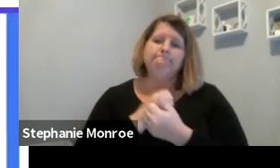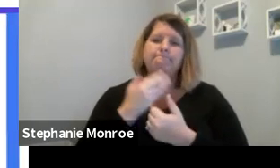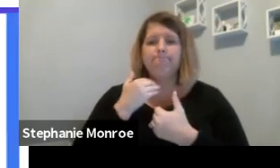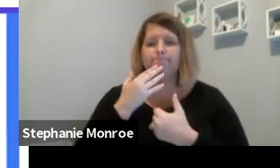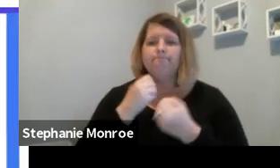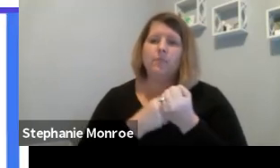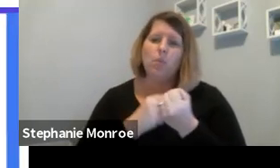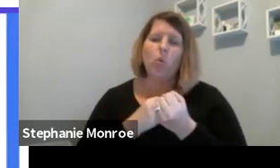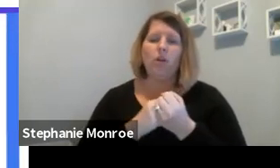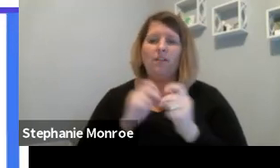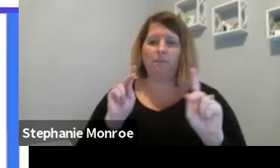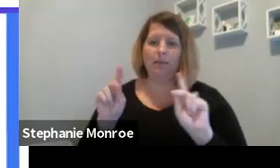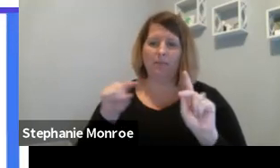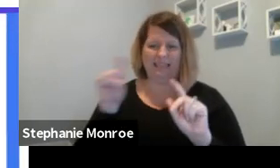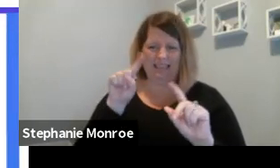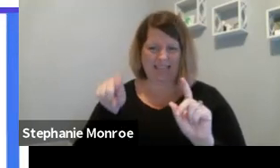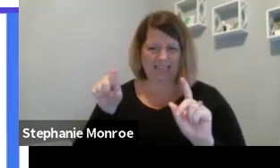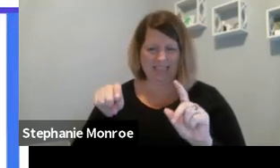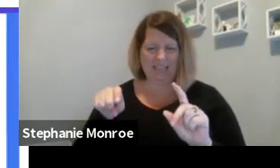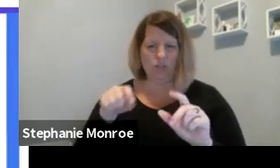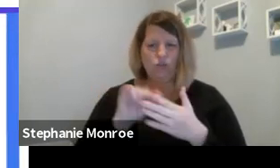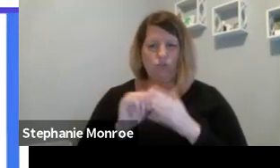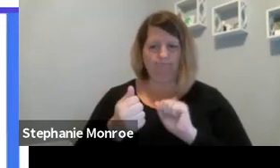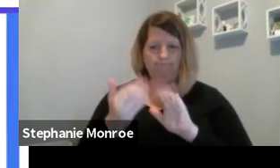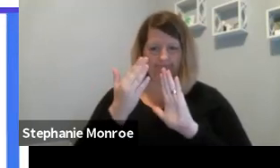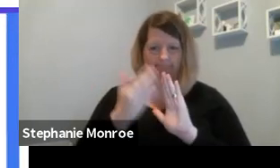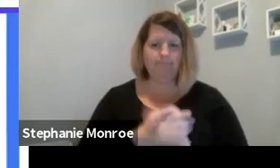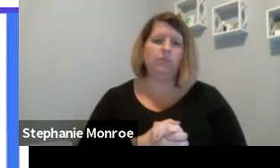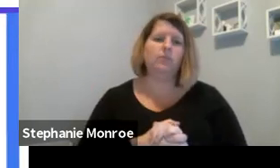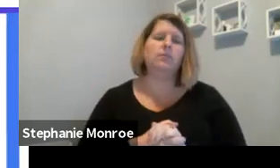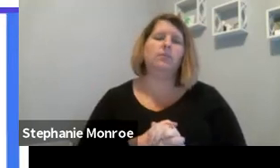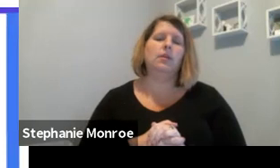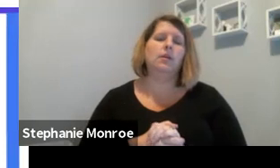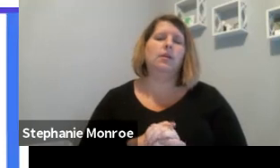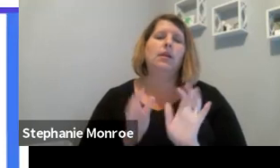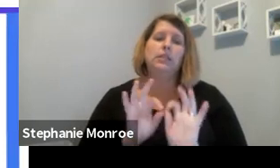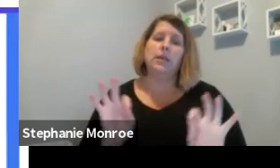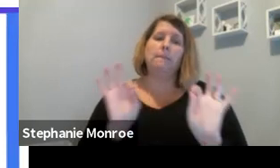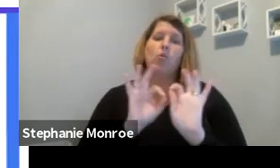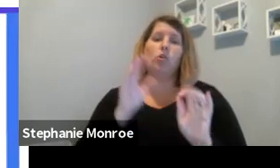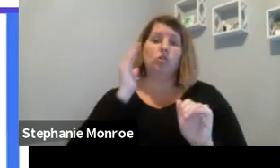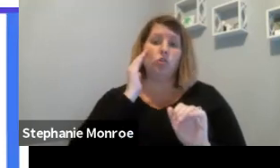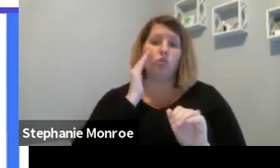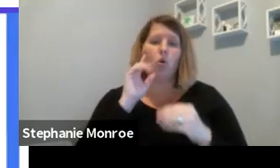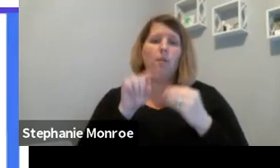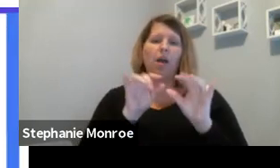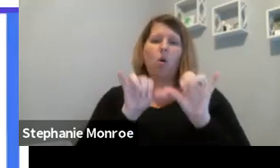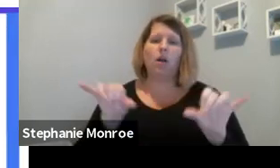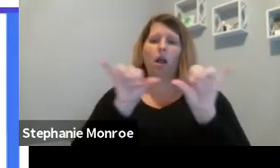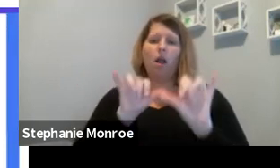that they need to encounter. It's important to know about the common reactions.